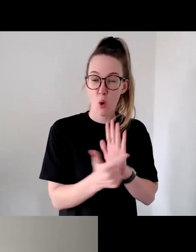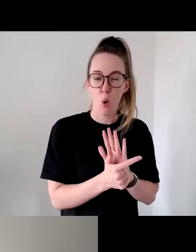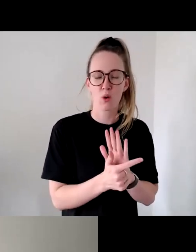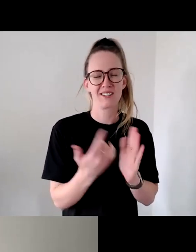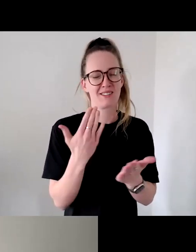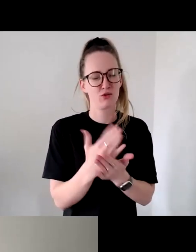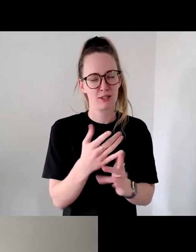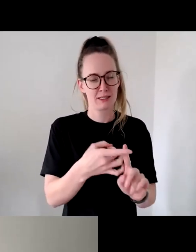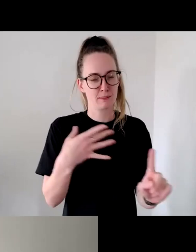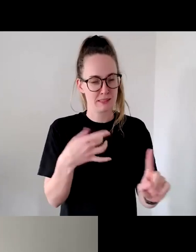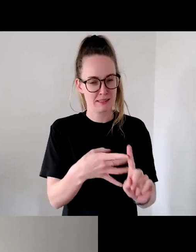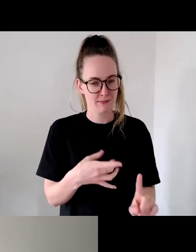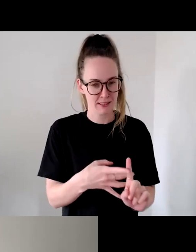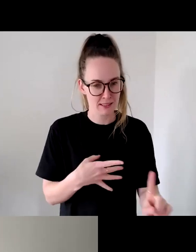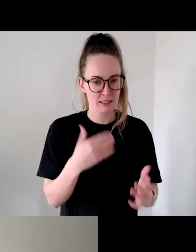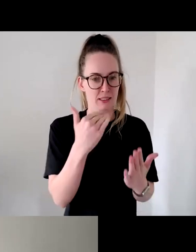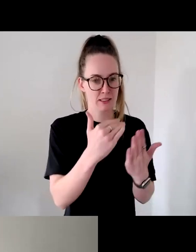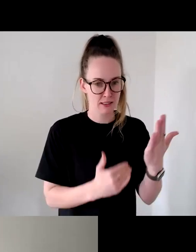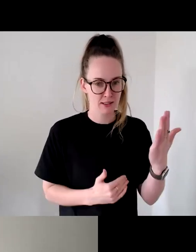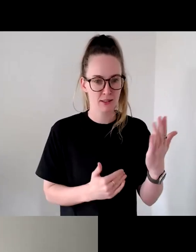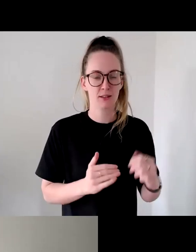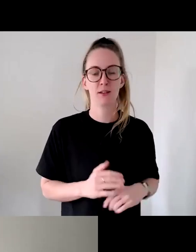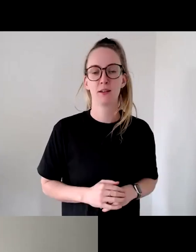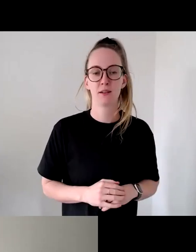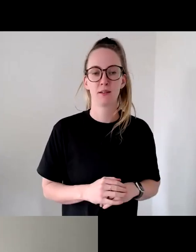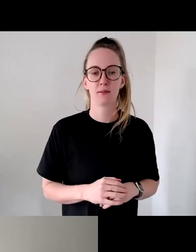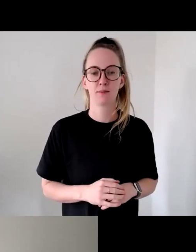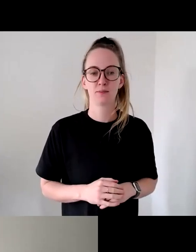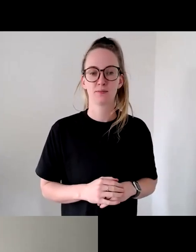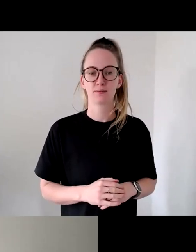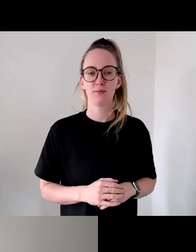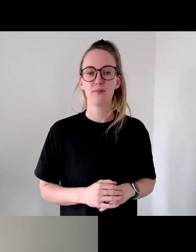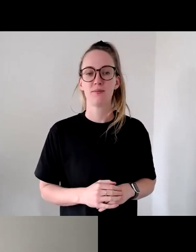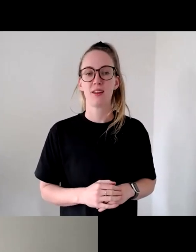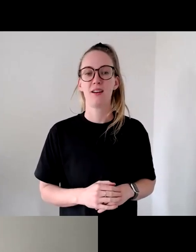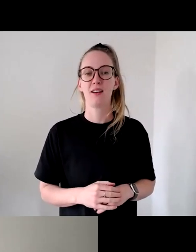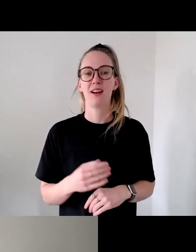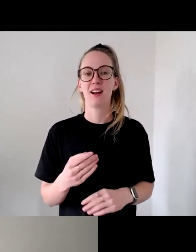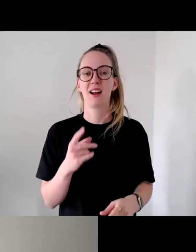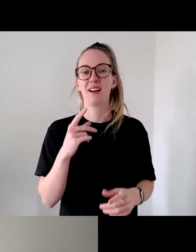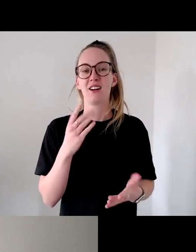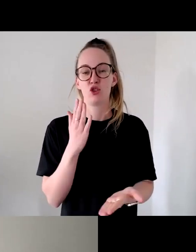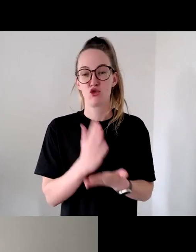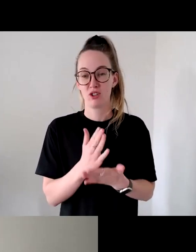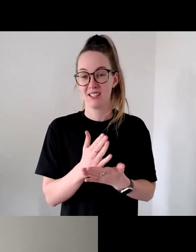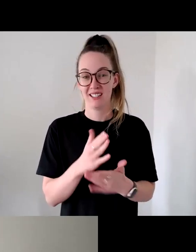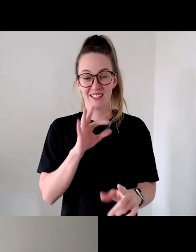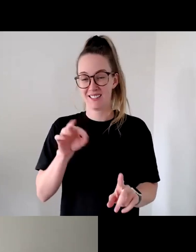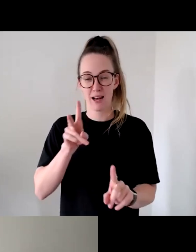and proportionate for a small business employer is vastly different to what you would expect